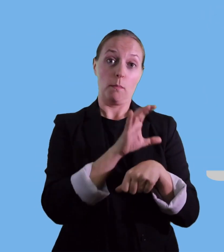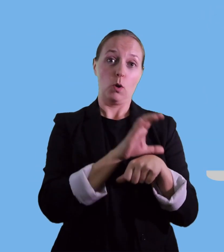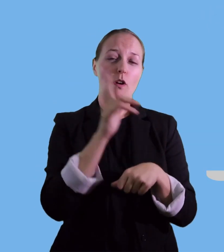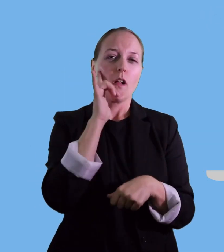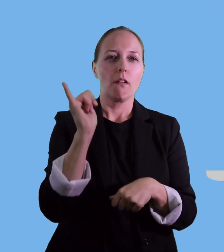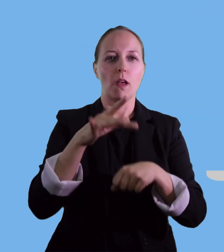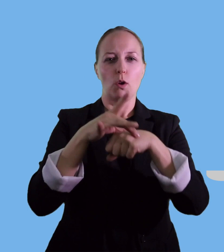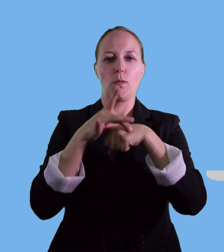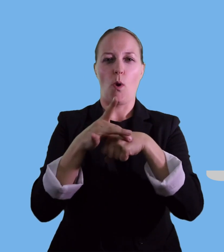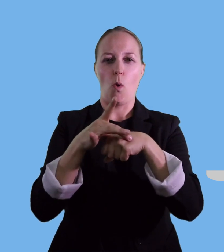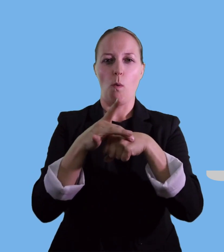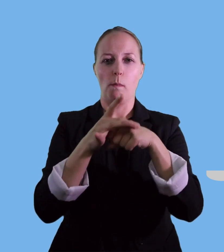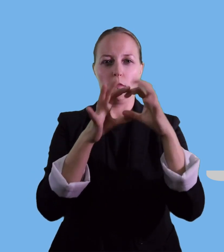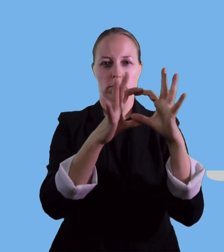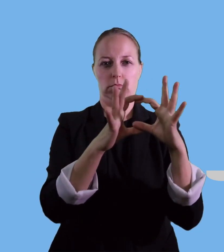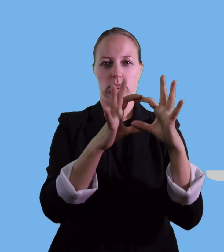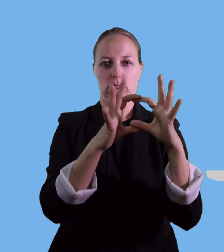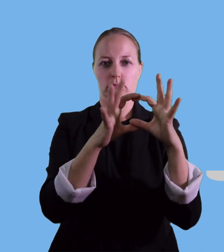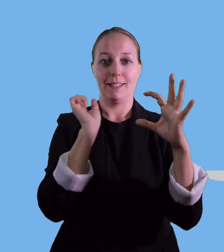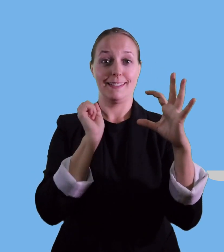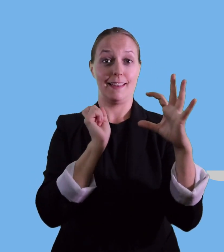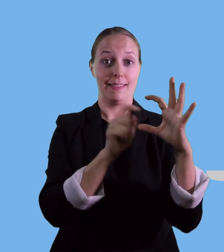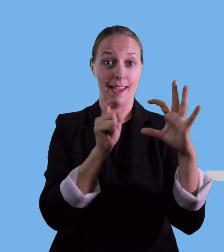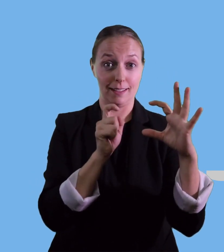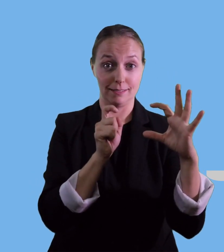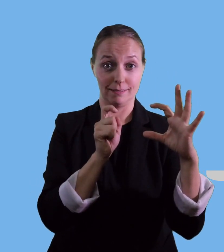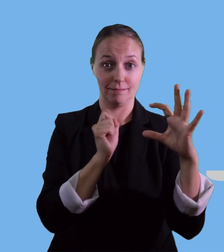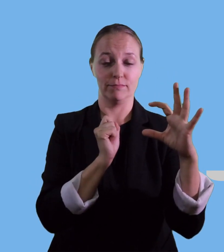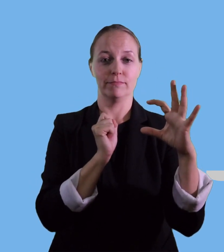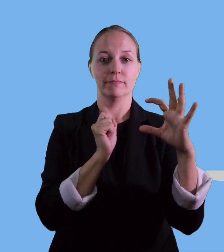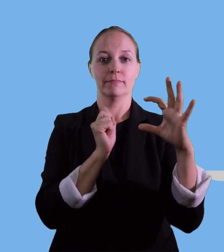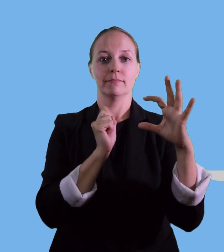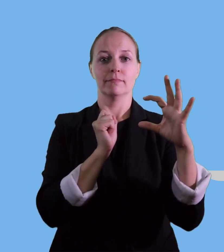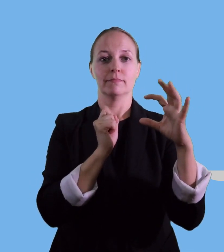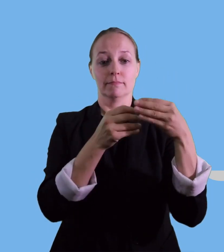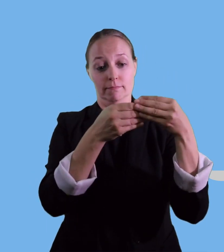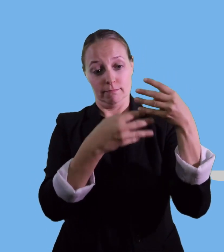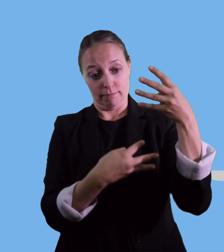On a computer, this will be a globe icon. Select this icon.